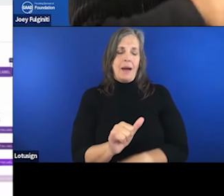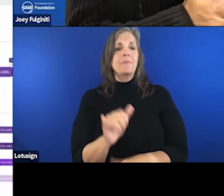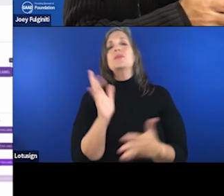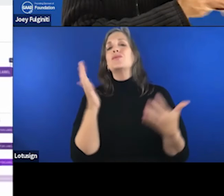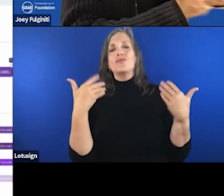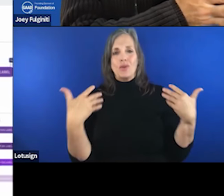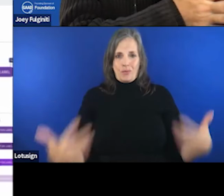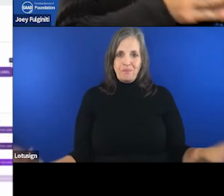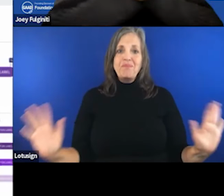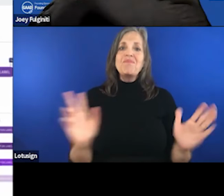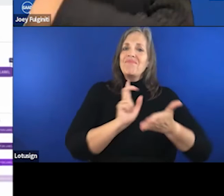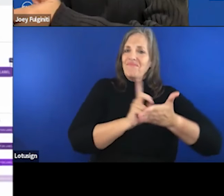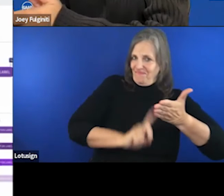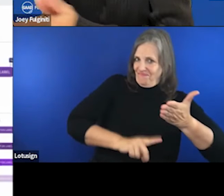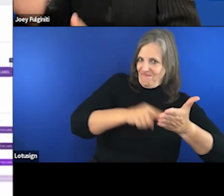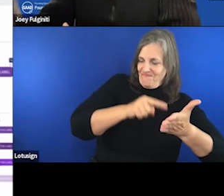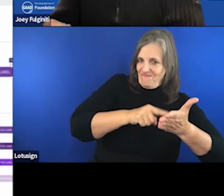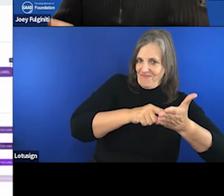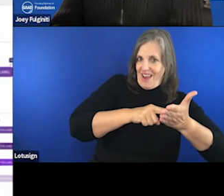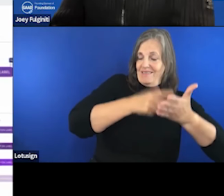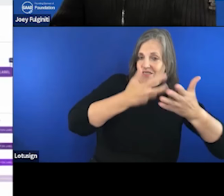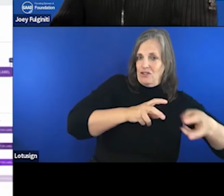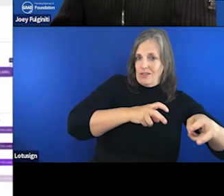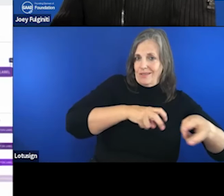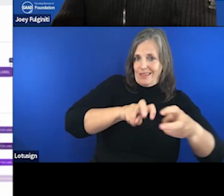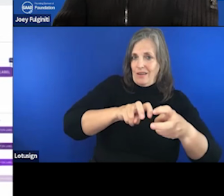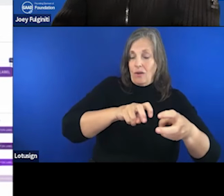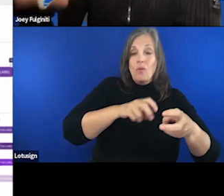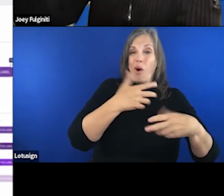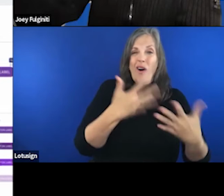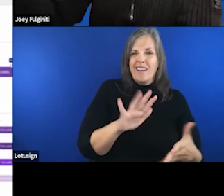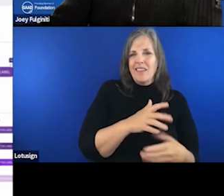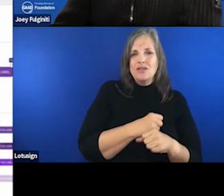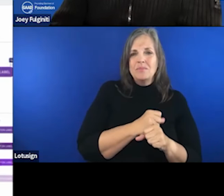we do wires and we hand it over to visual now visual designers they have another whole list of